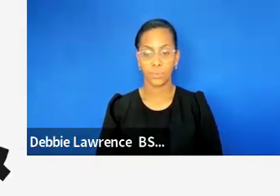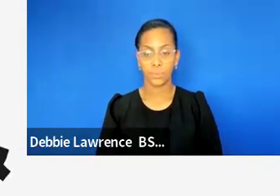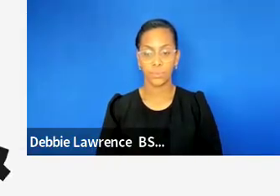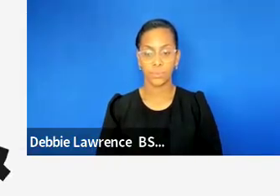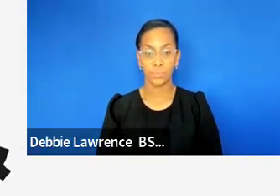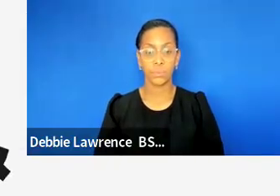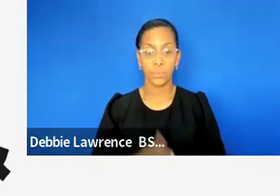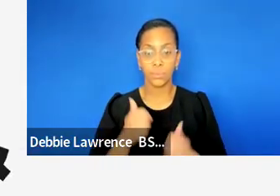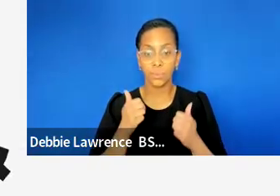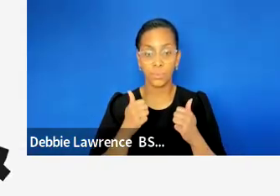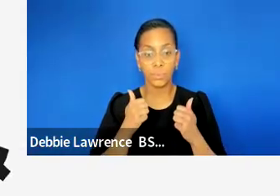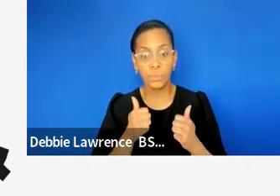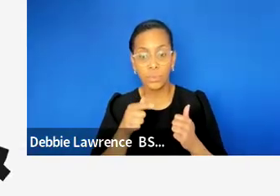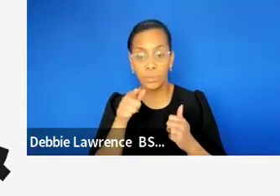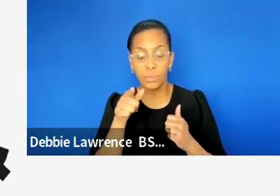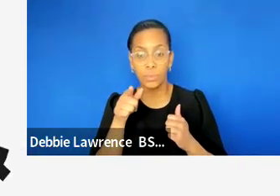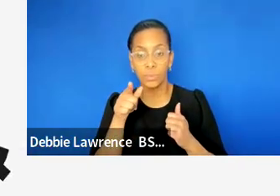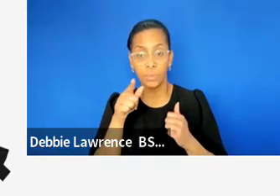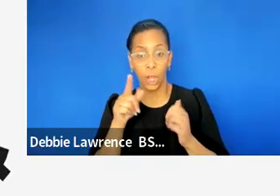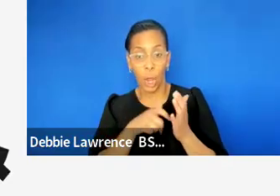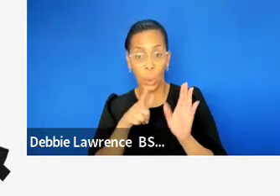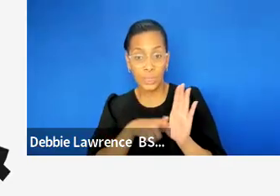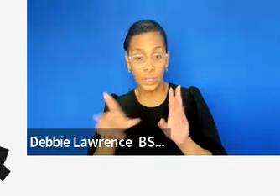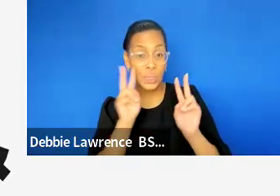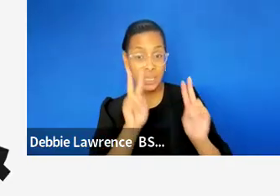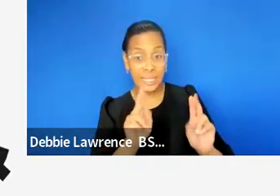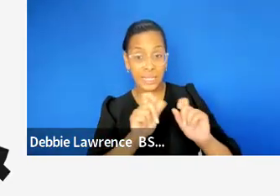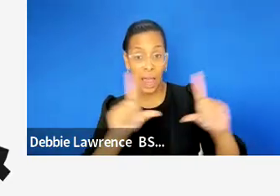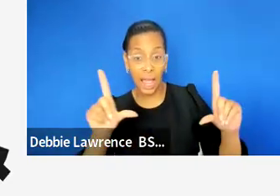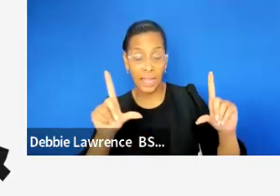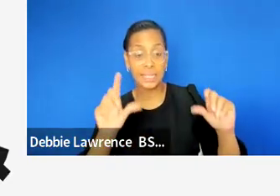Can you see them now? Nathalie: Yes, I can see them. Hope everyone else can. Amelia: Are they in the